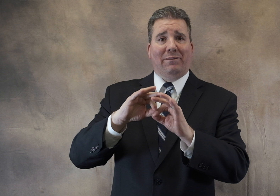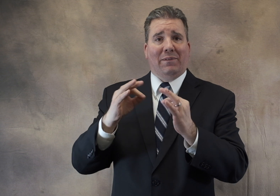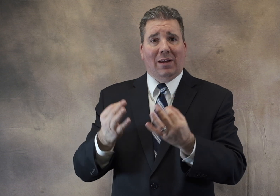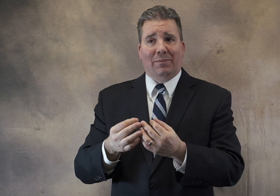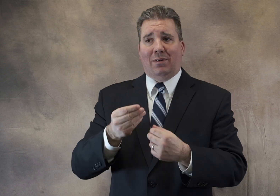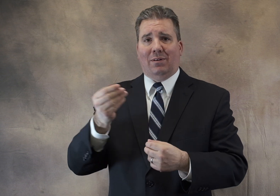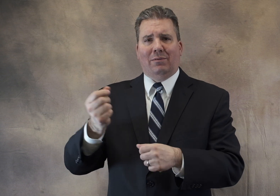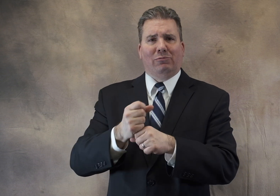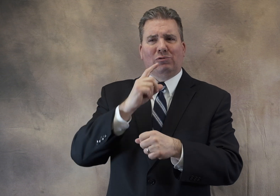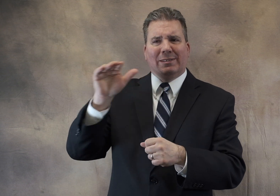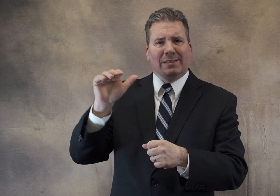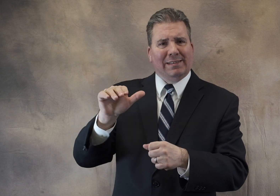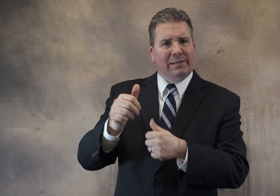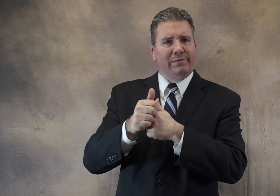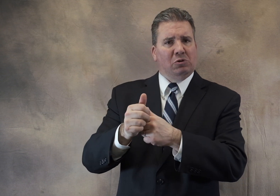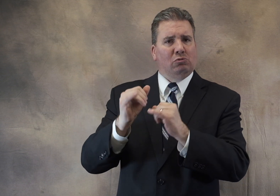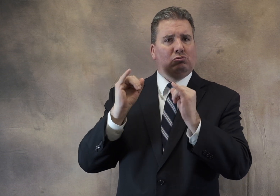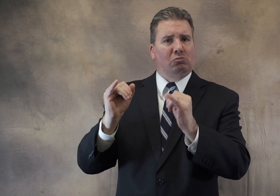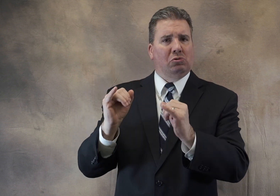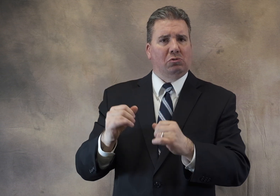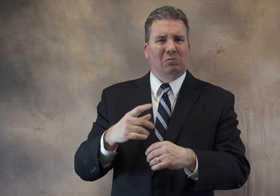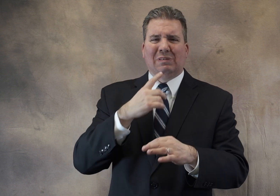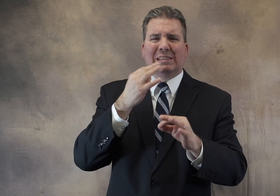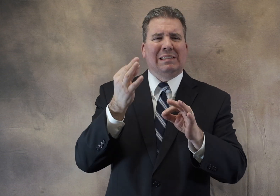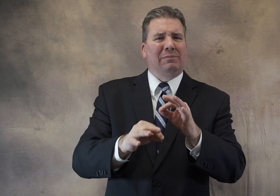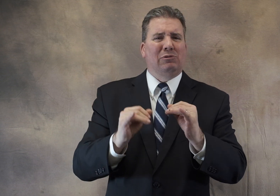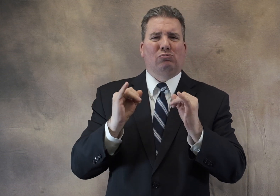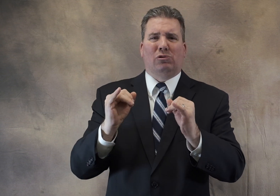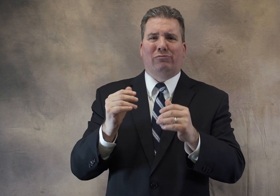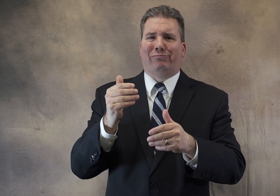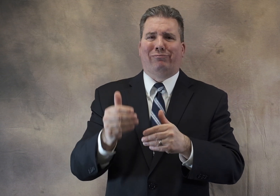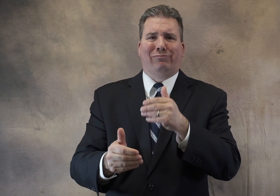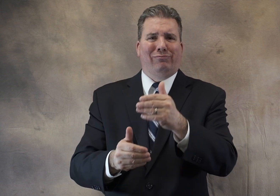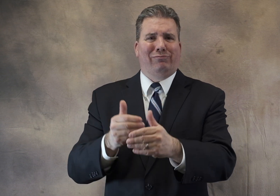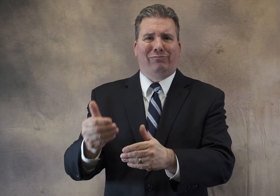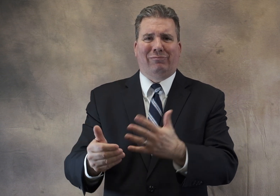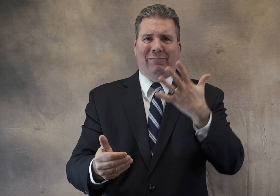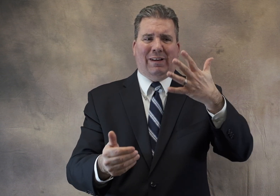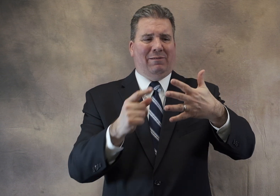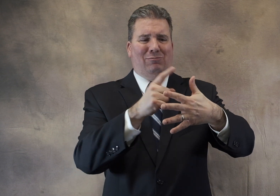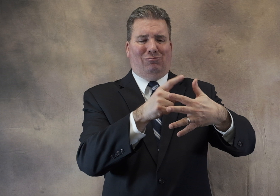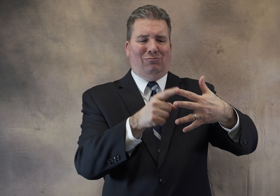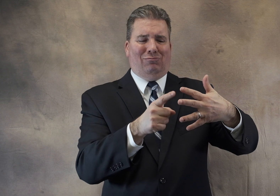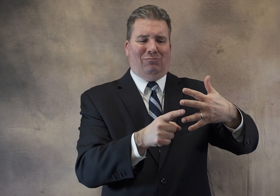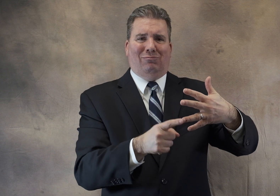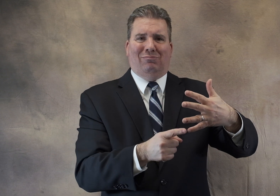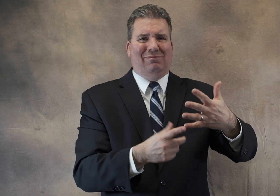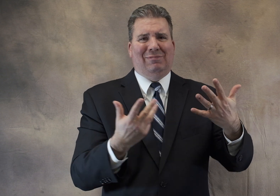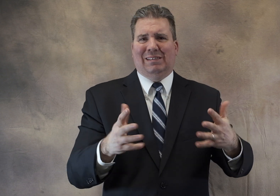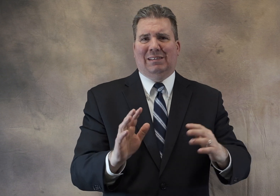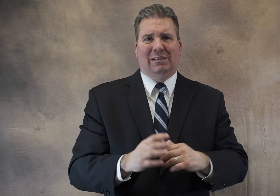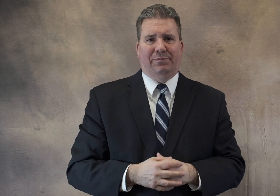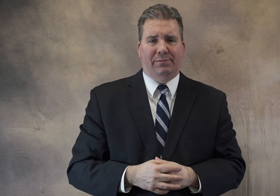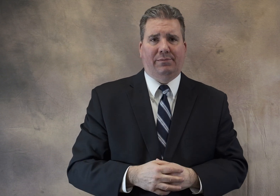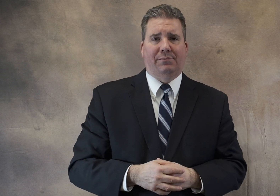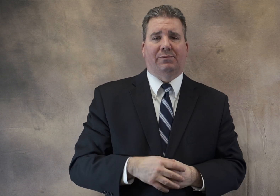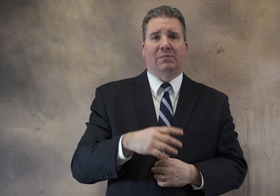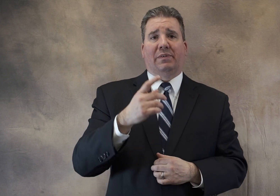If you give the Visor Card to friends and family, please stress to them the importance of following the instructions and steps.